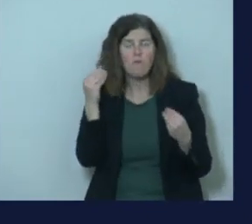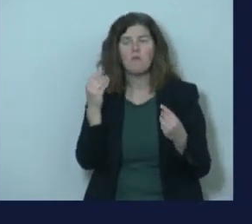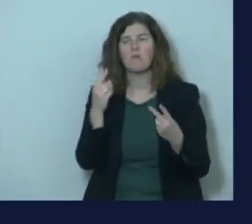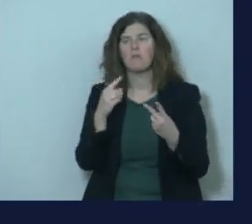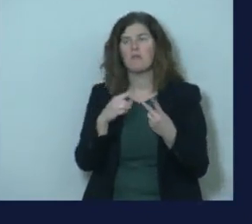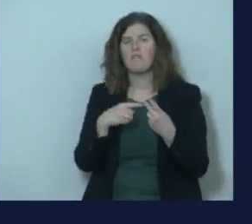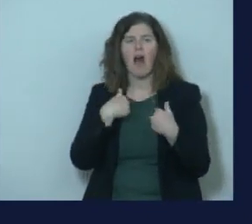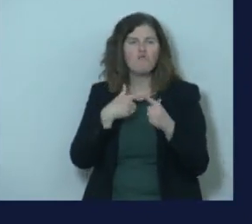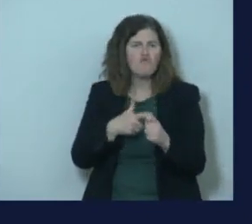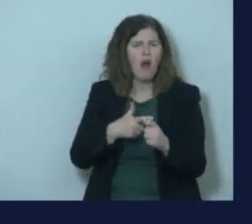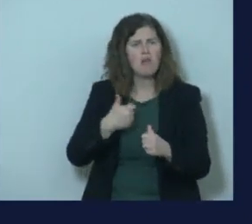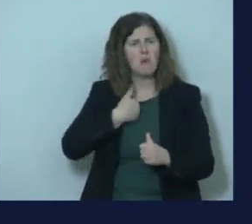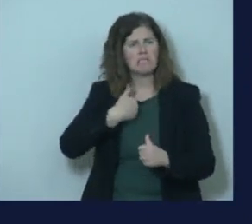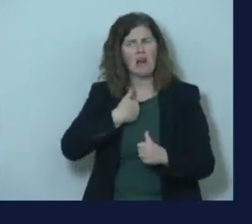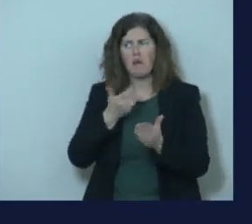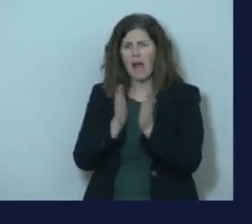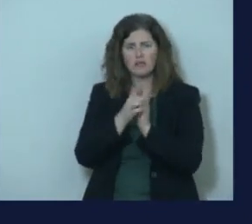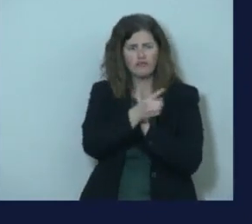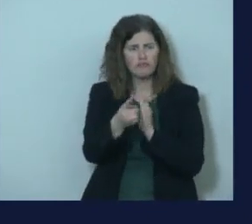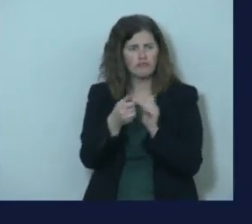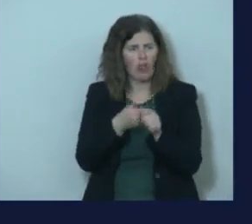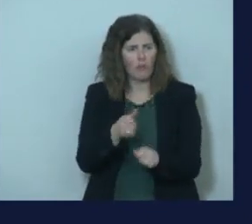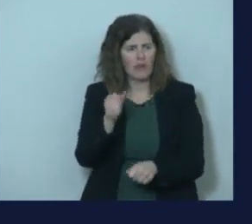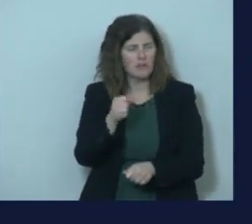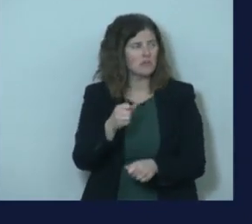DON’T CONGREGATE IN GROUPS.